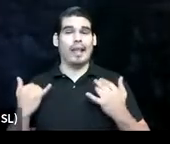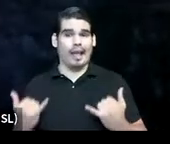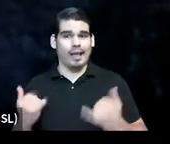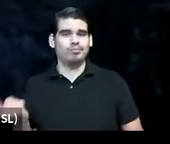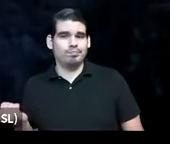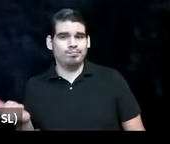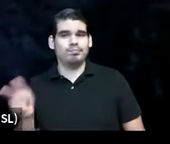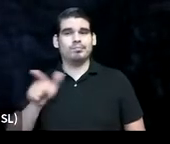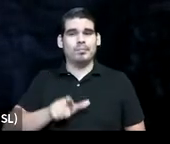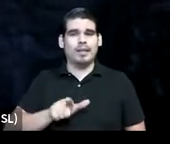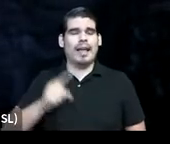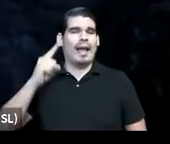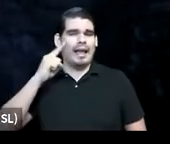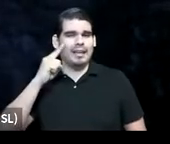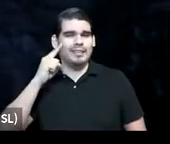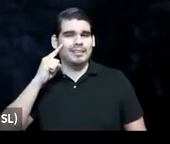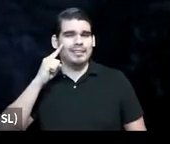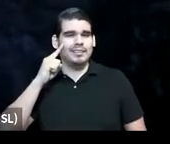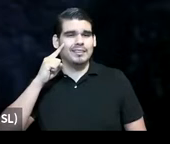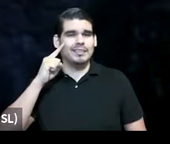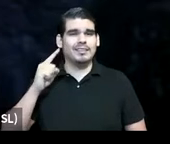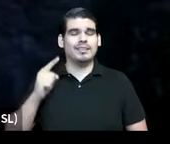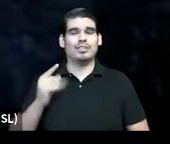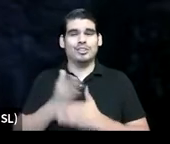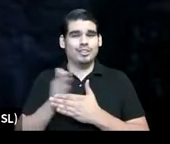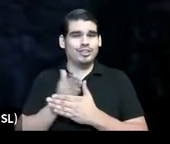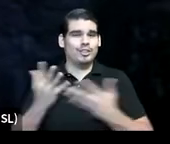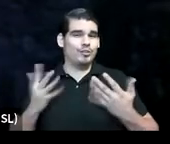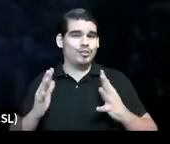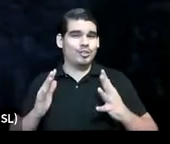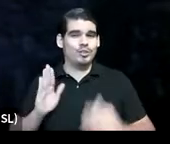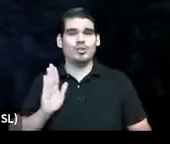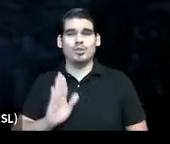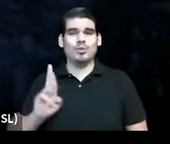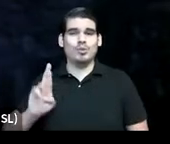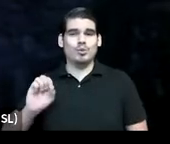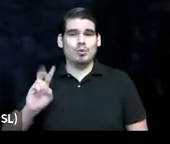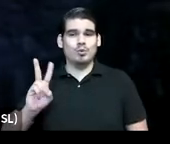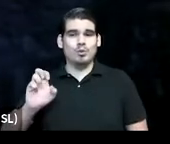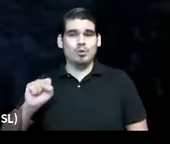Discussion Leader: And no, but like we did kind of like looking to like we do want to go forward with